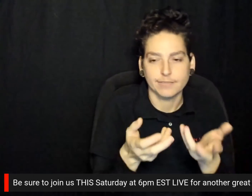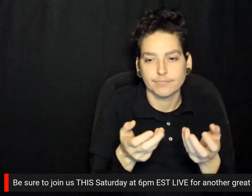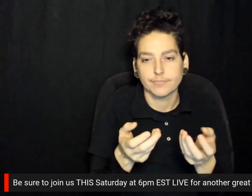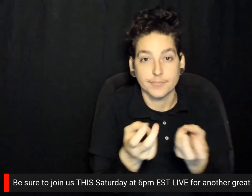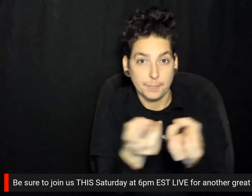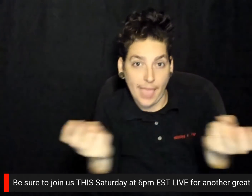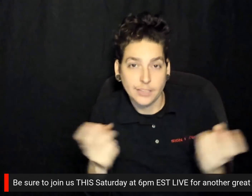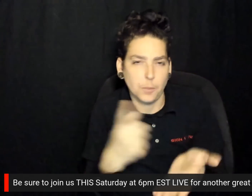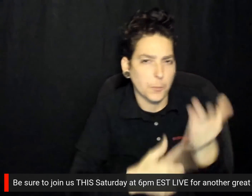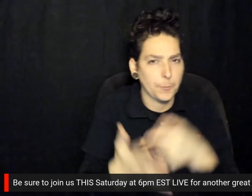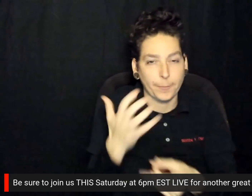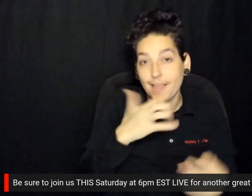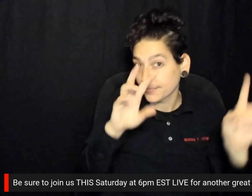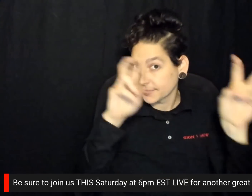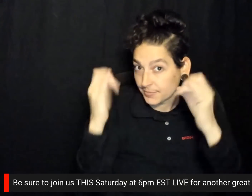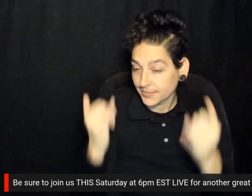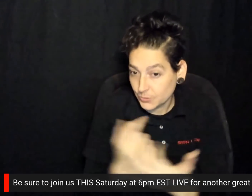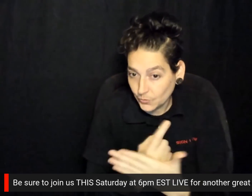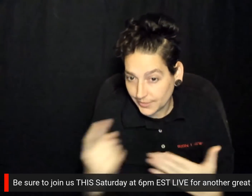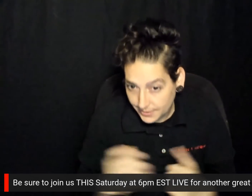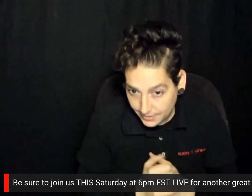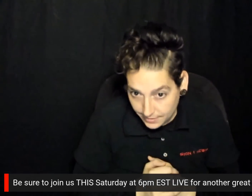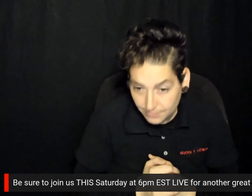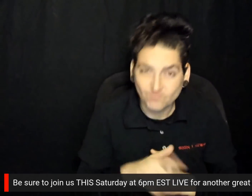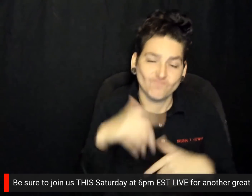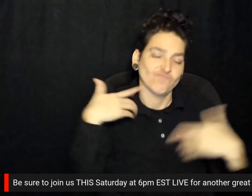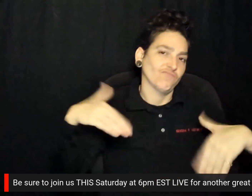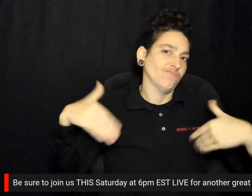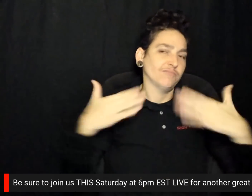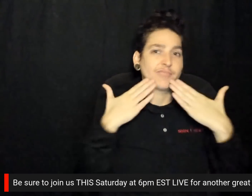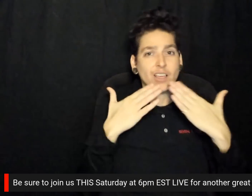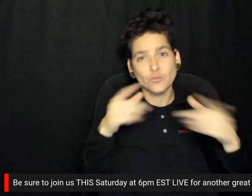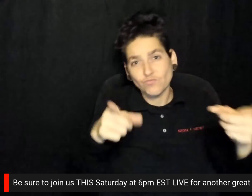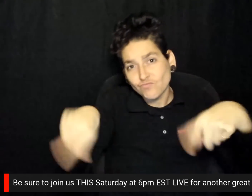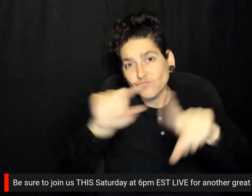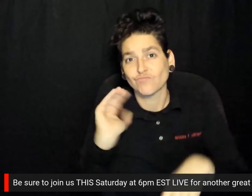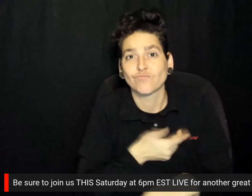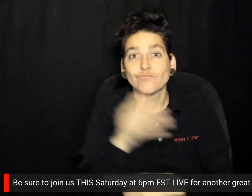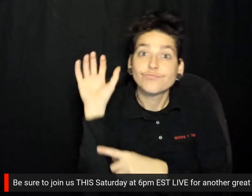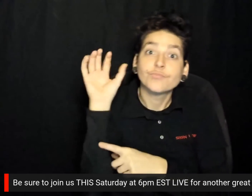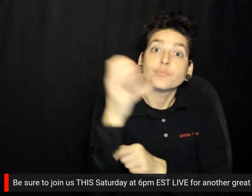diverse guests to discuss the hot topics of the week a big thank you to our Sign1News app